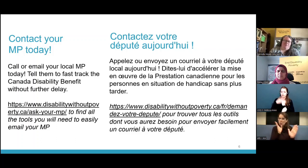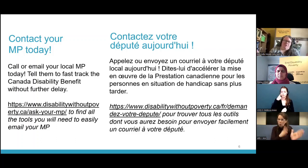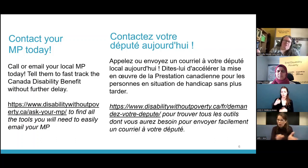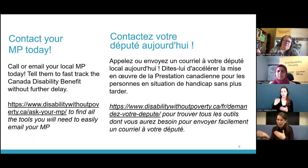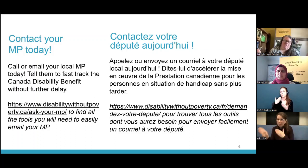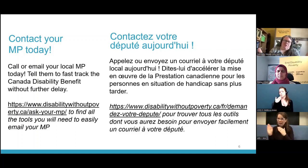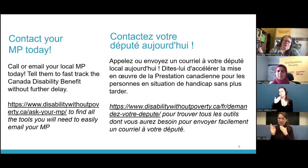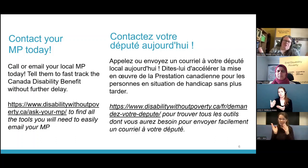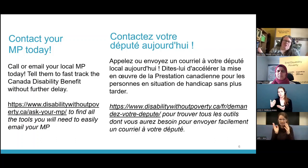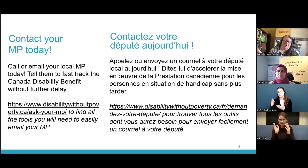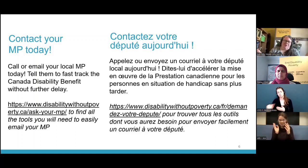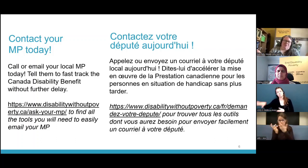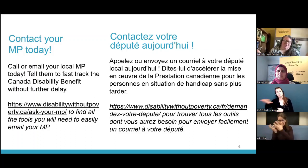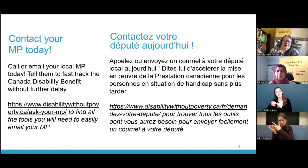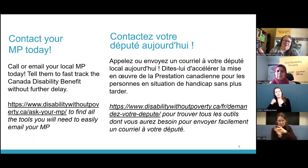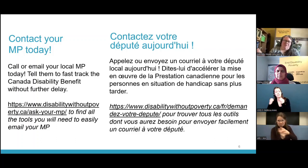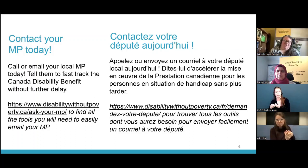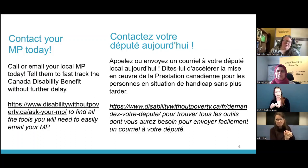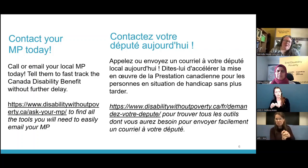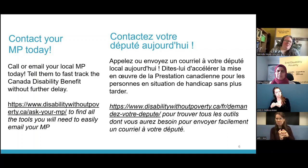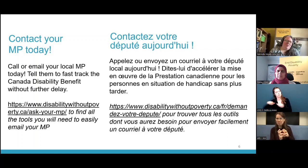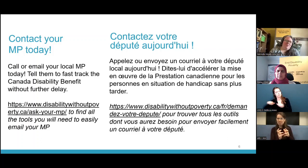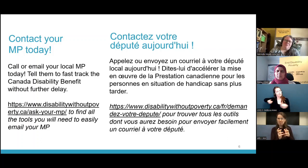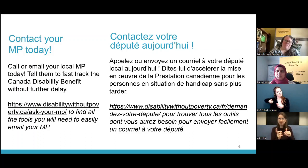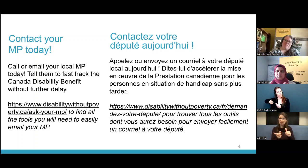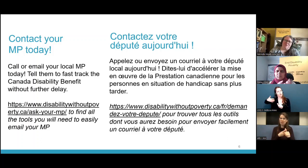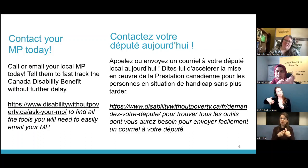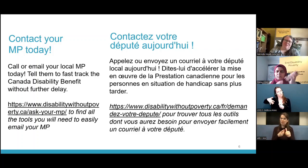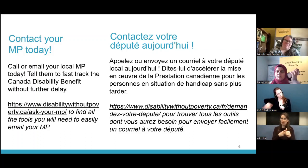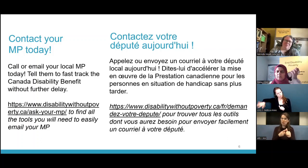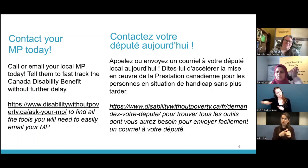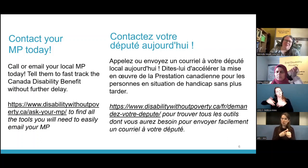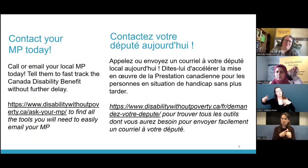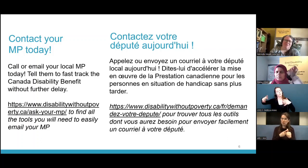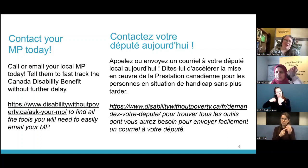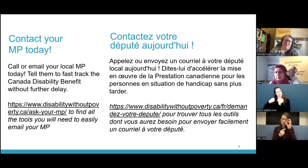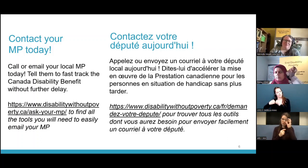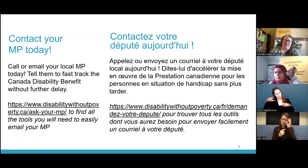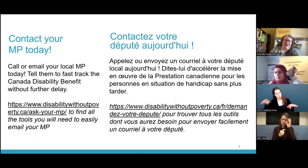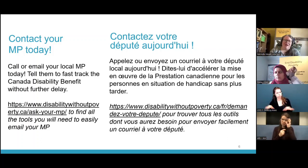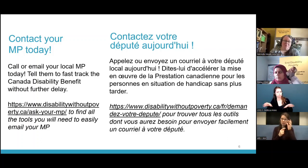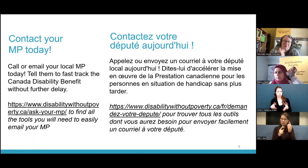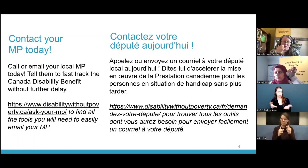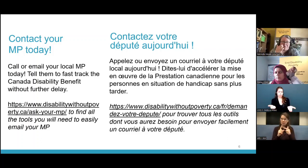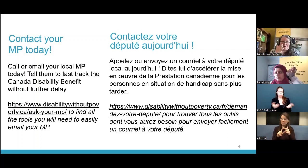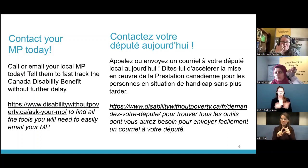FIRST OF ALL, OUR LOVE GOES OUT TO THOSE OF US AT DWP THAT RABIA AND I WORK WITH EVERY